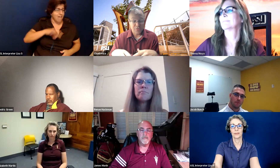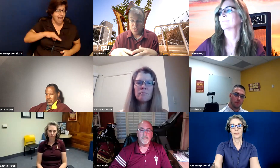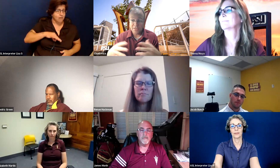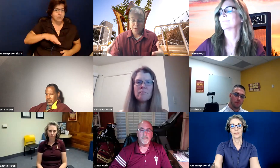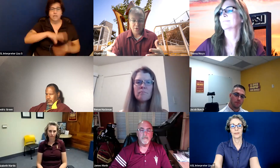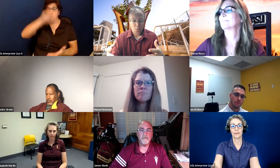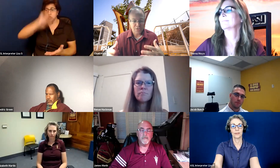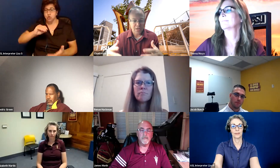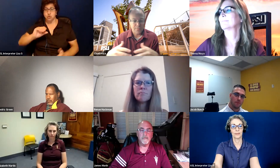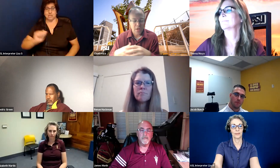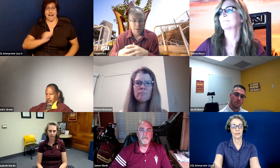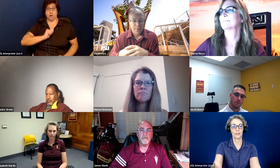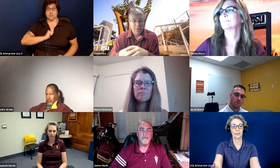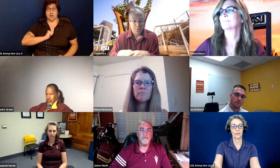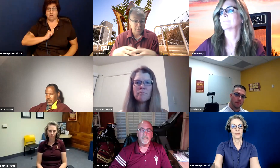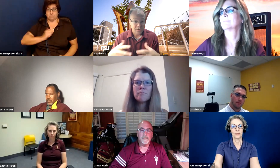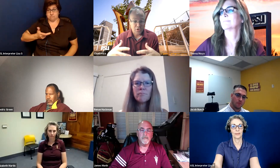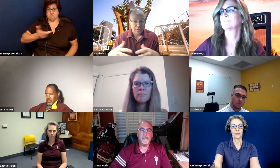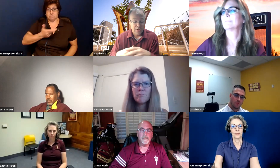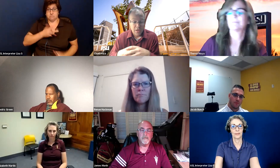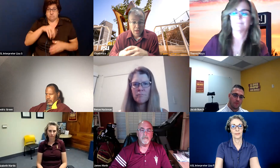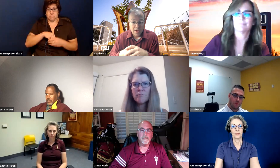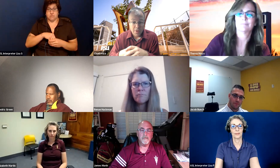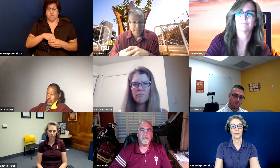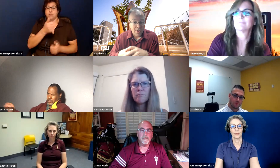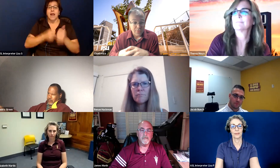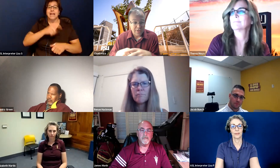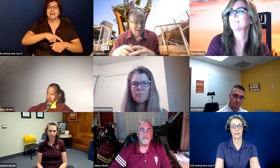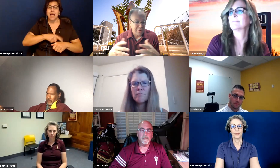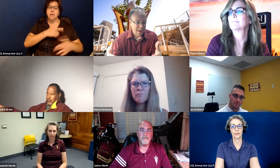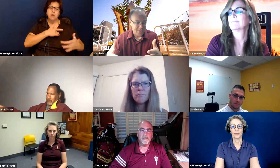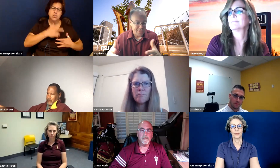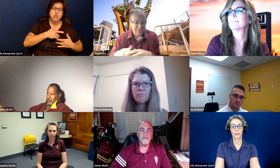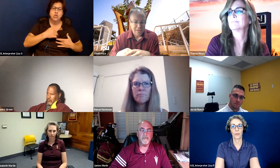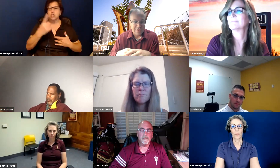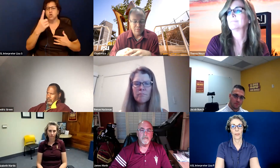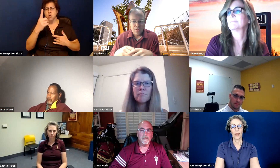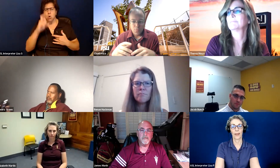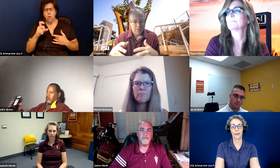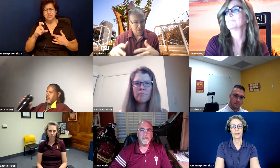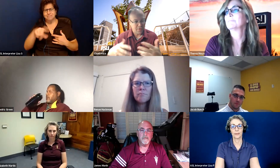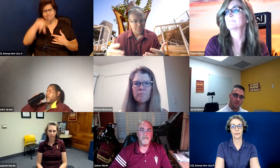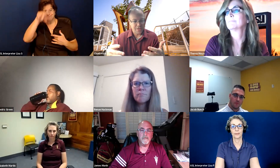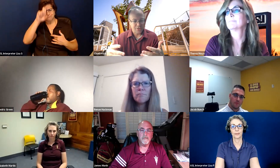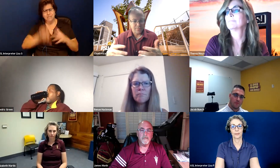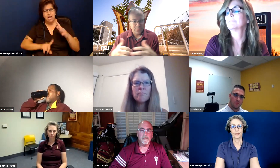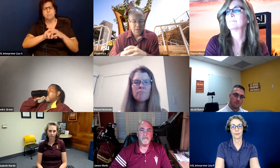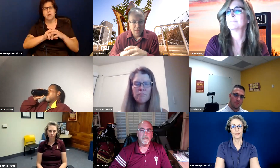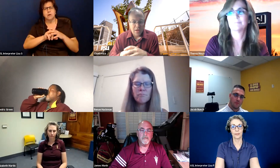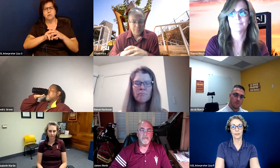So anytime a question comes up or a concern about an accommodation, then we have a conversation